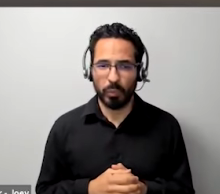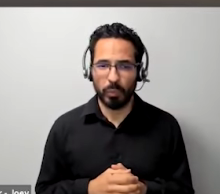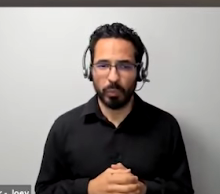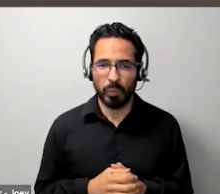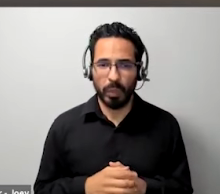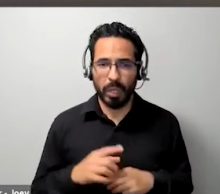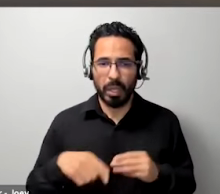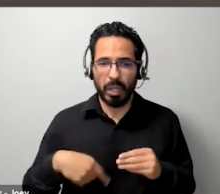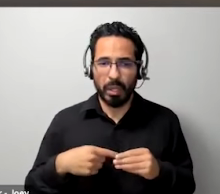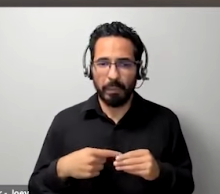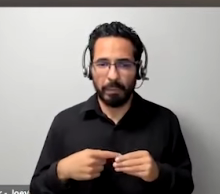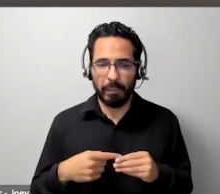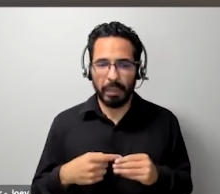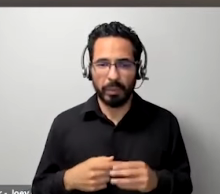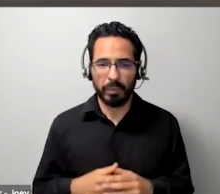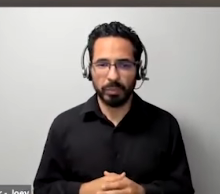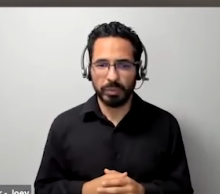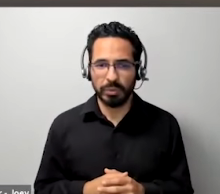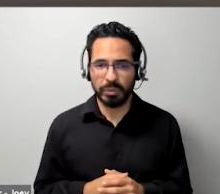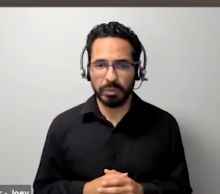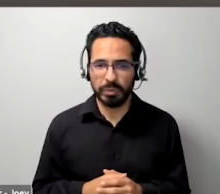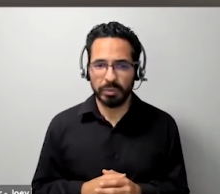about how you can get into this field,